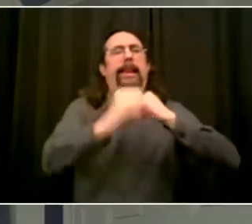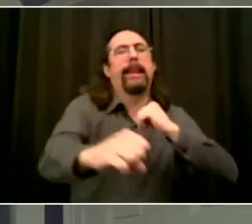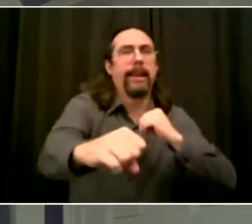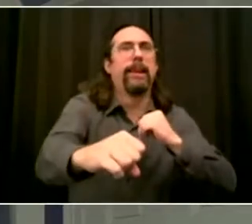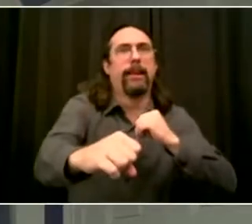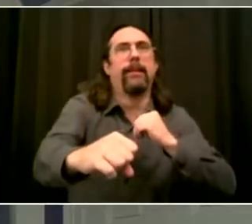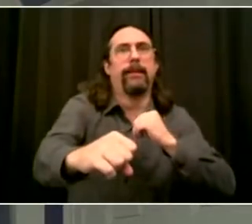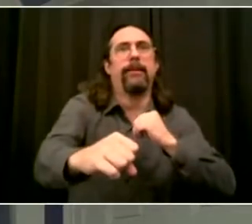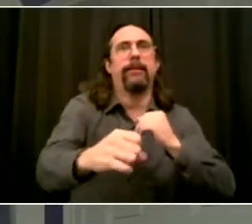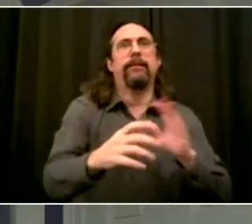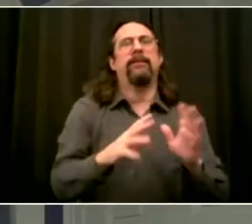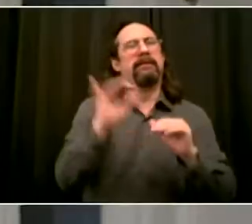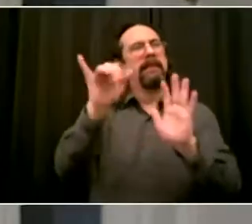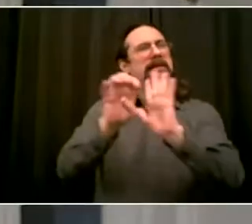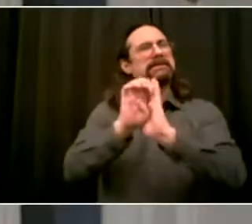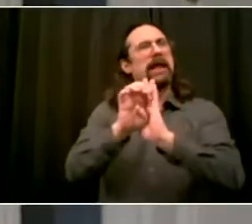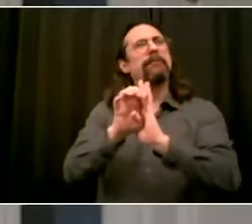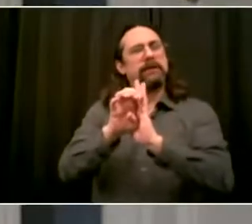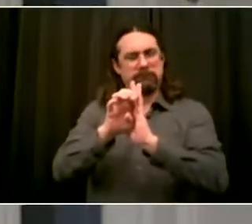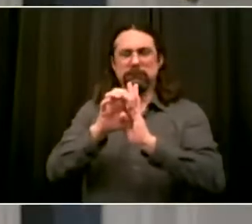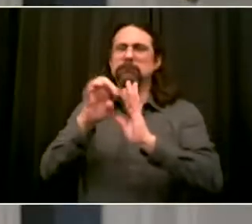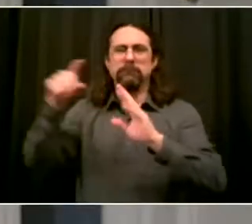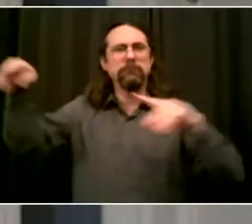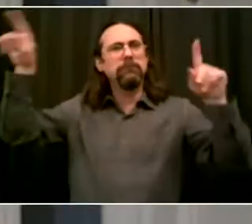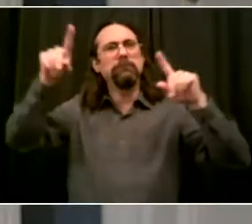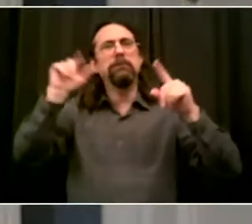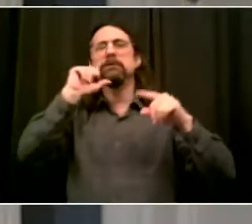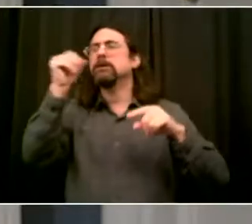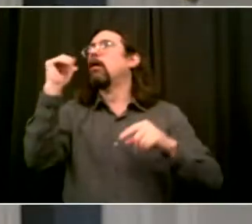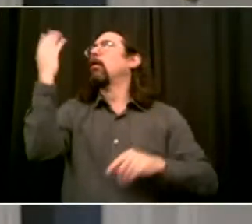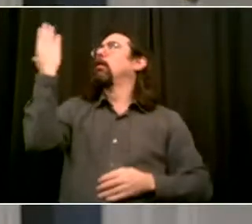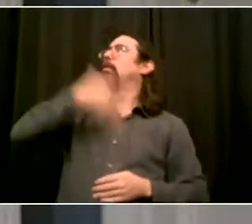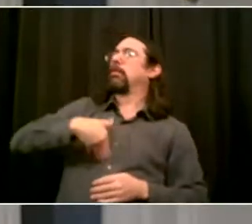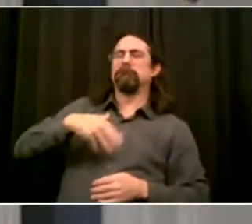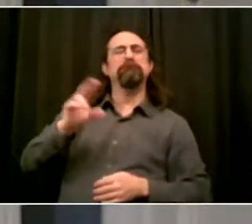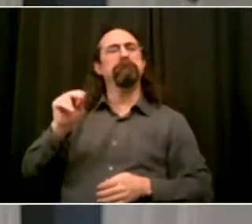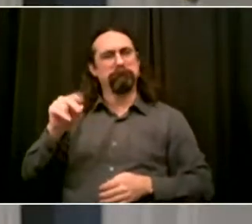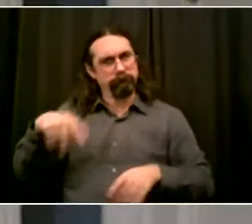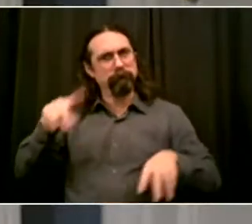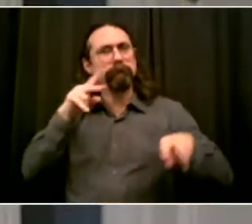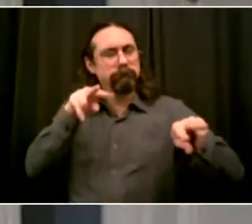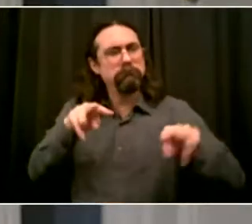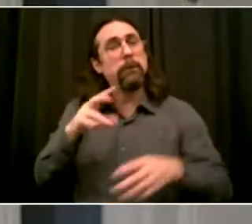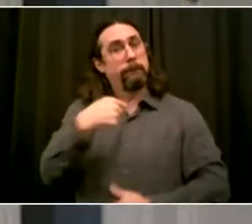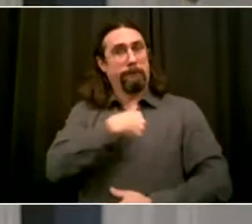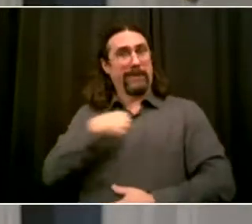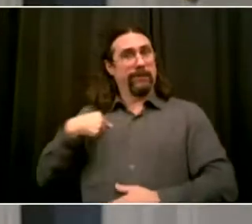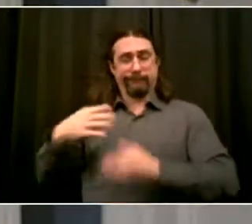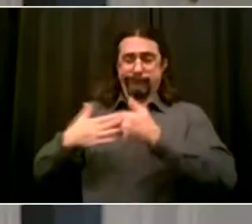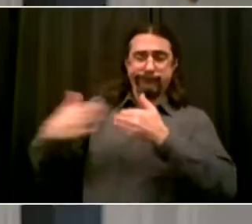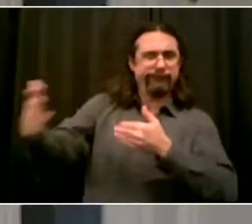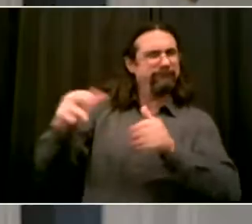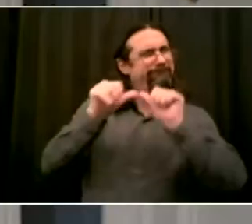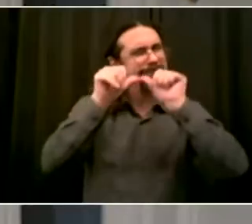ALL THE DATA AS IT EMERGES PUBLICLY. DR. VARMA, DO